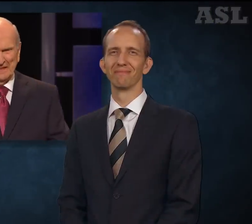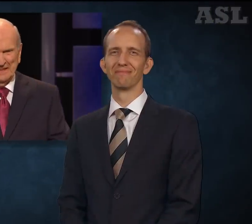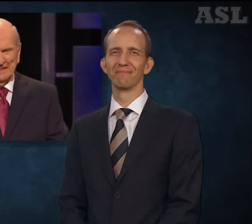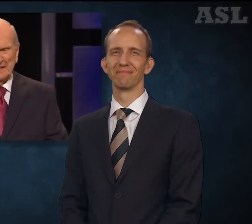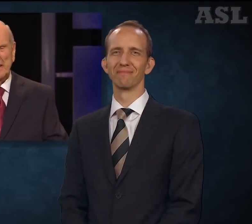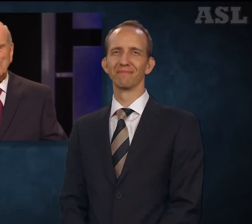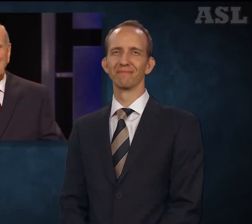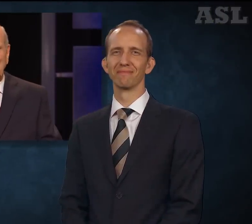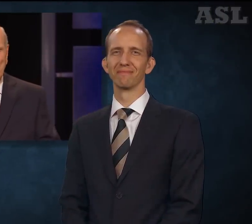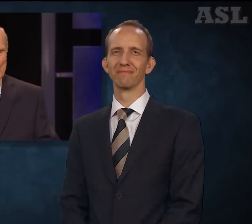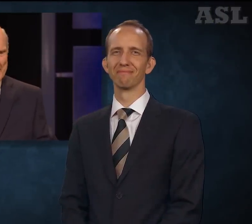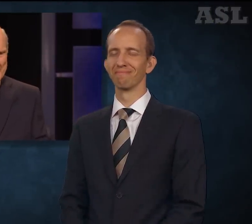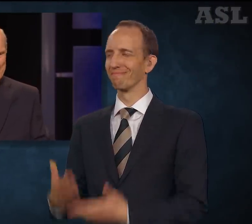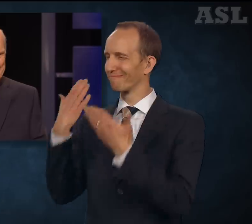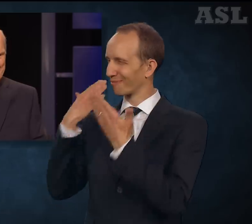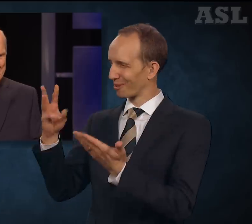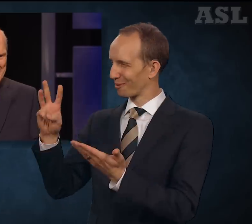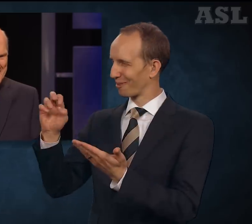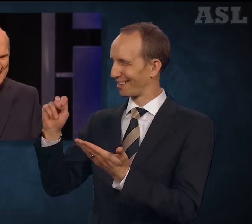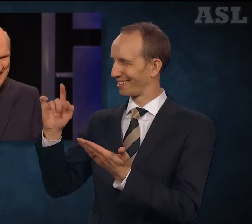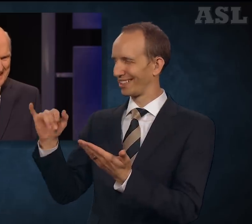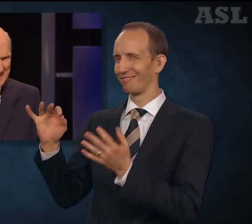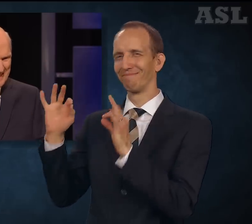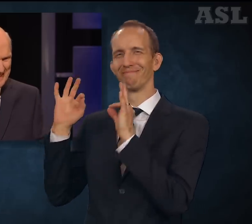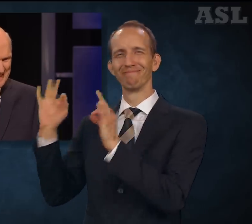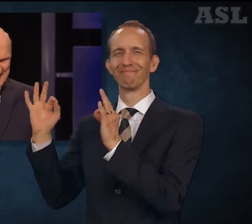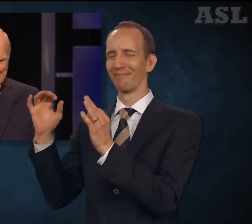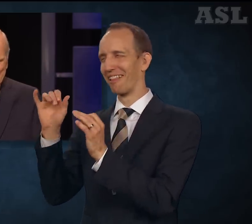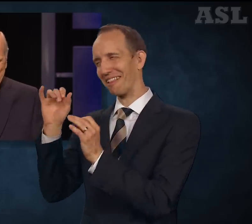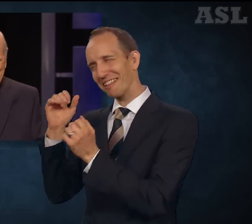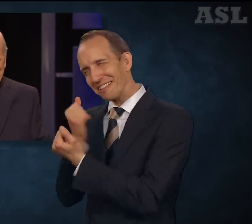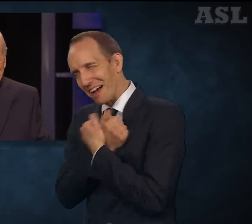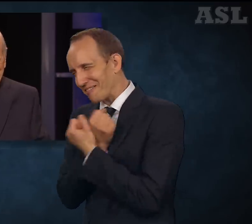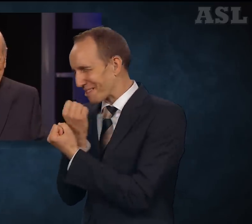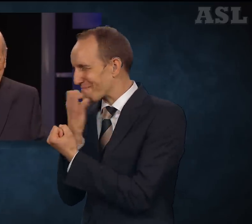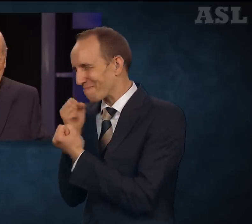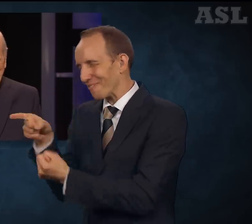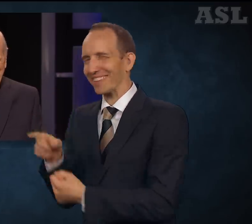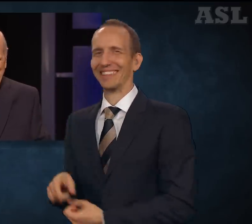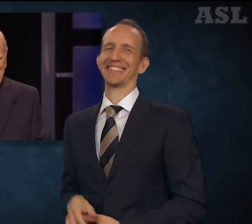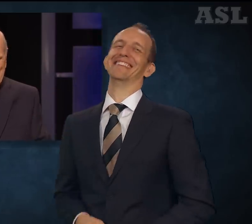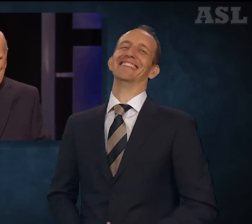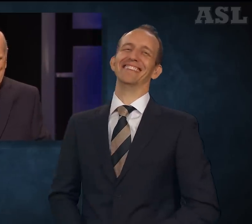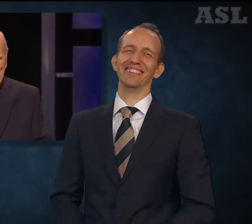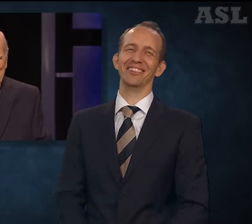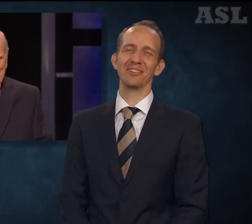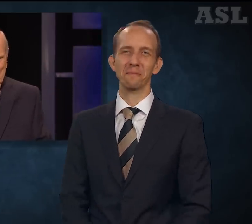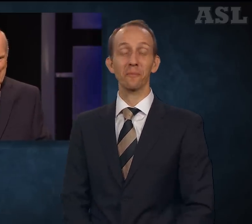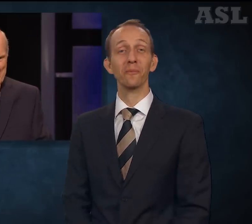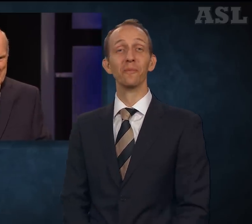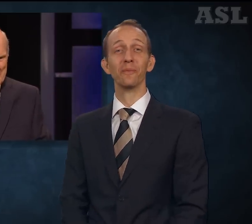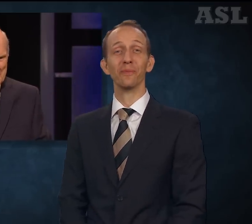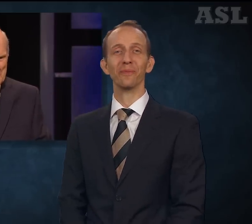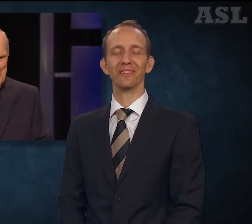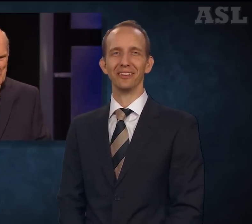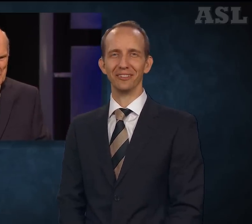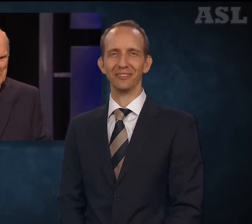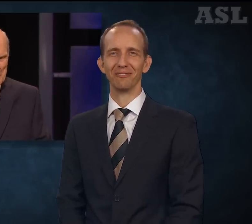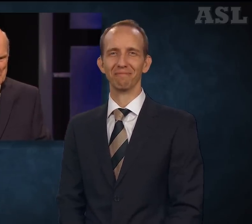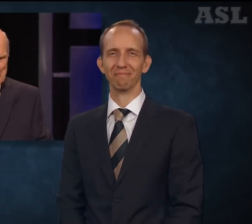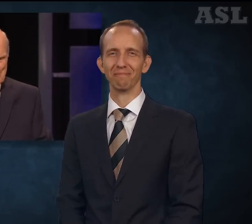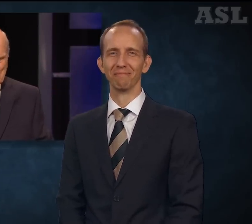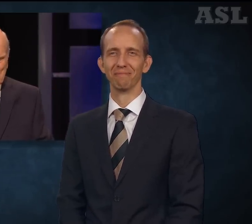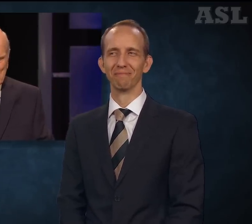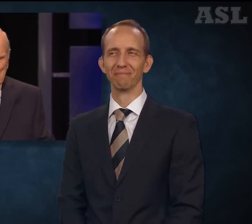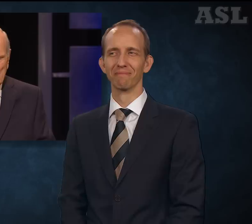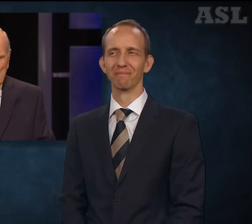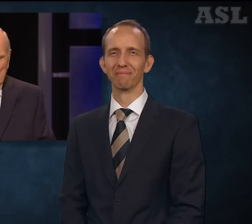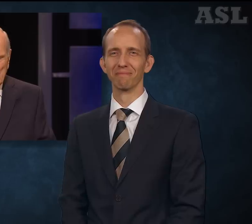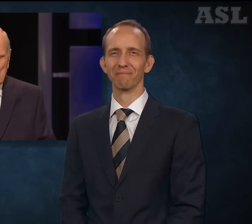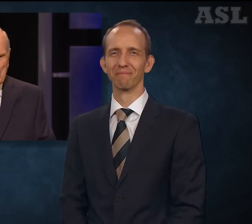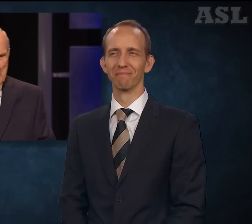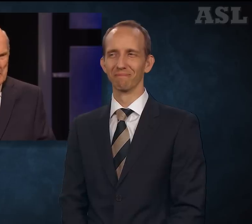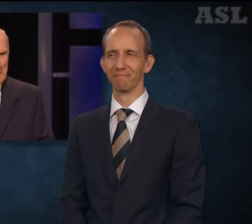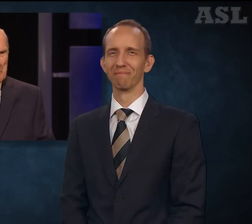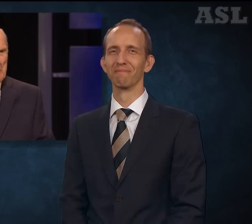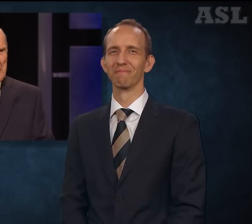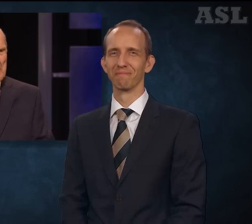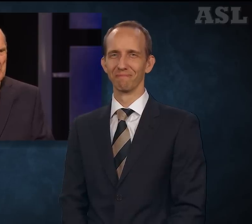I LOVE YOU!